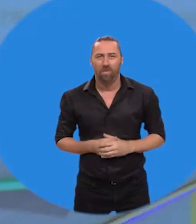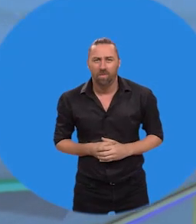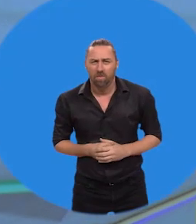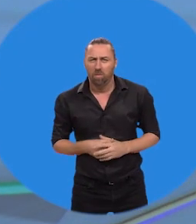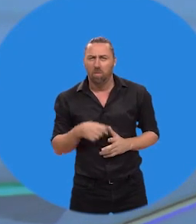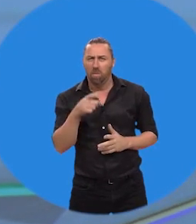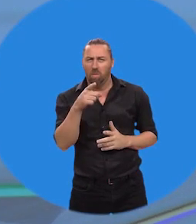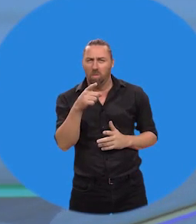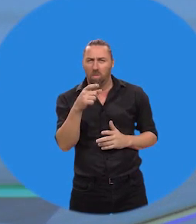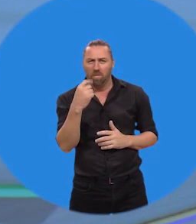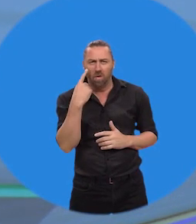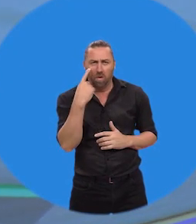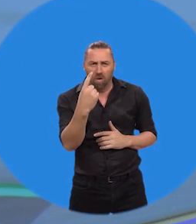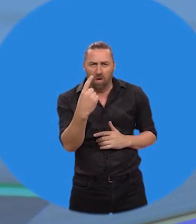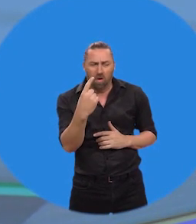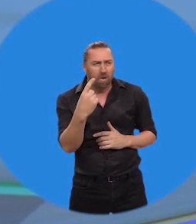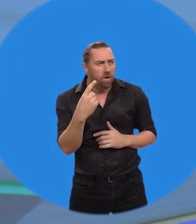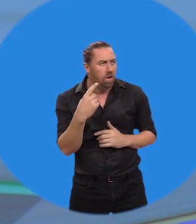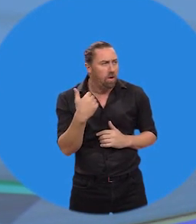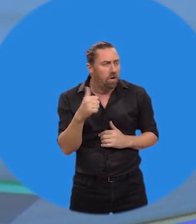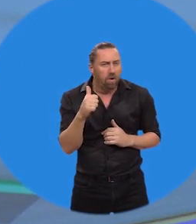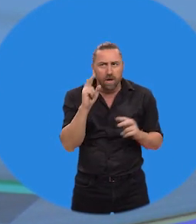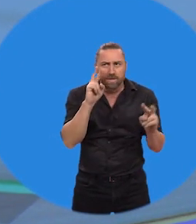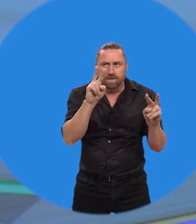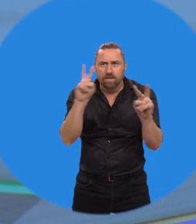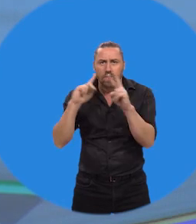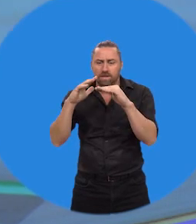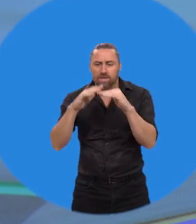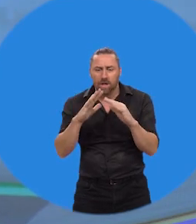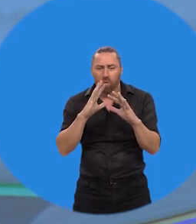Have you noticed all of the things that you can hear when you're being very quiet?